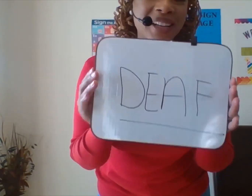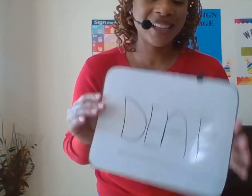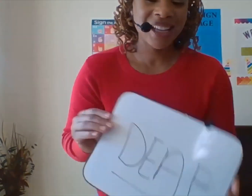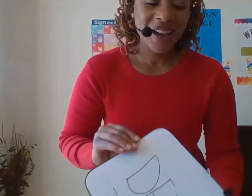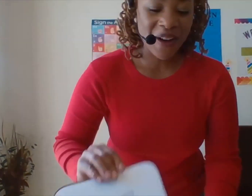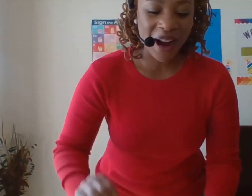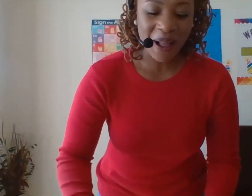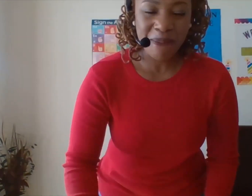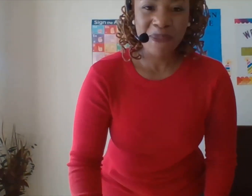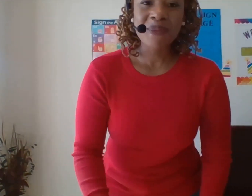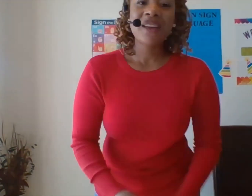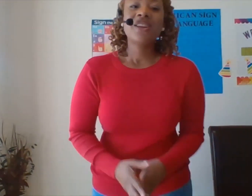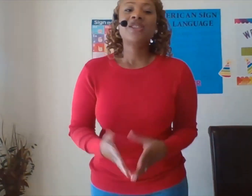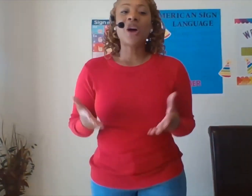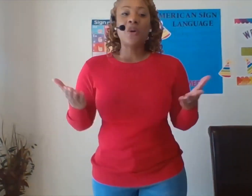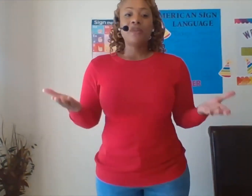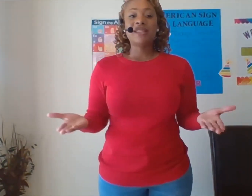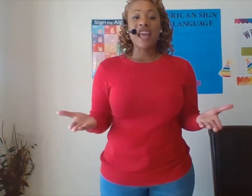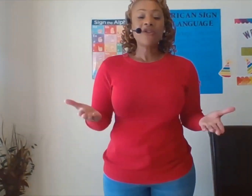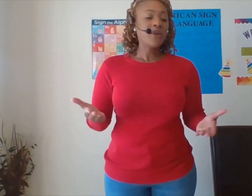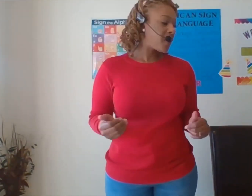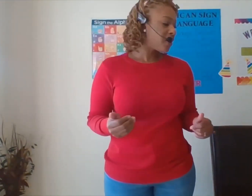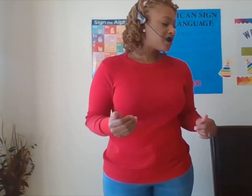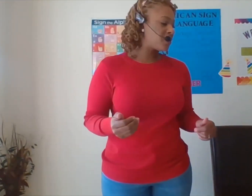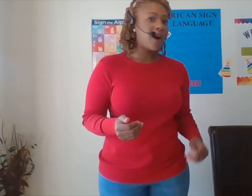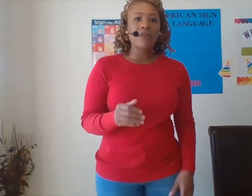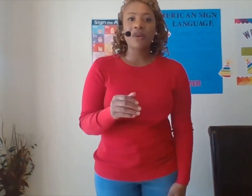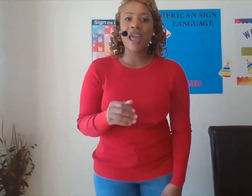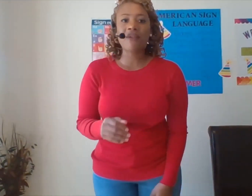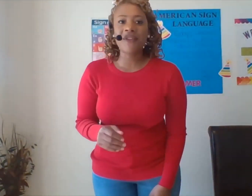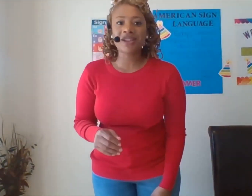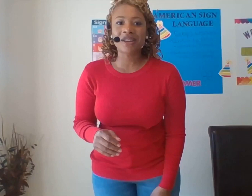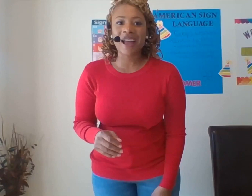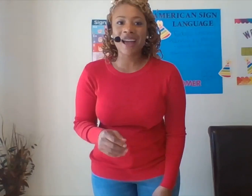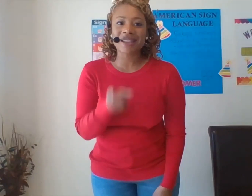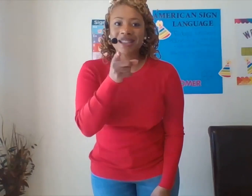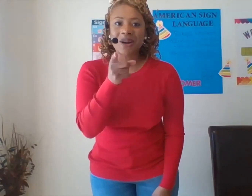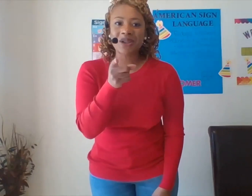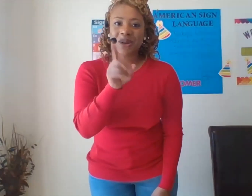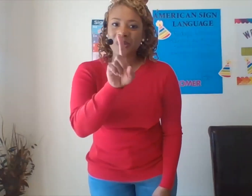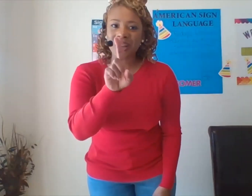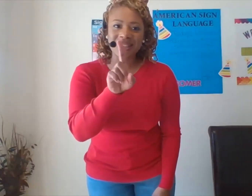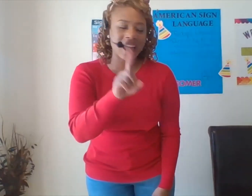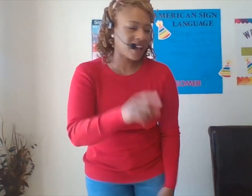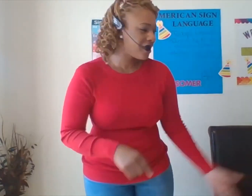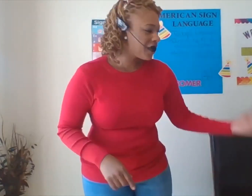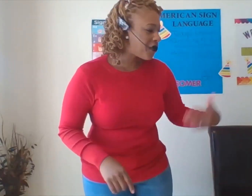all right so that refers to oh we have a visitor guys I told you once that come